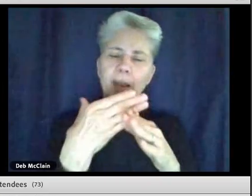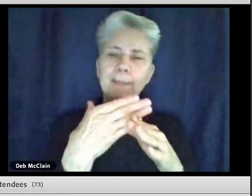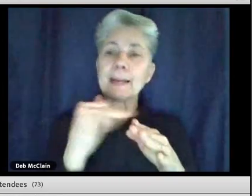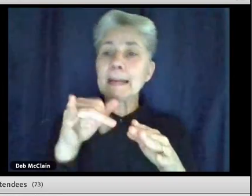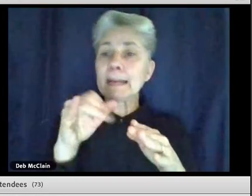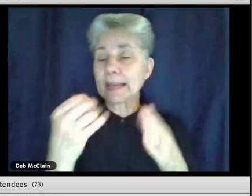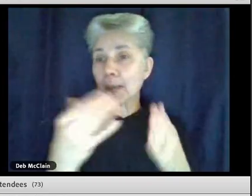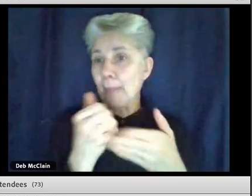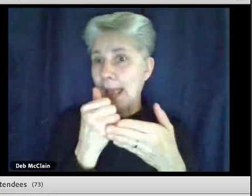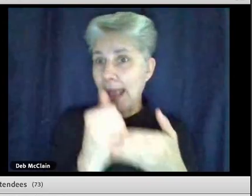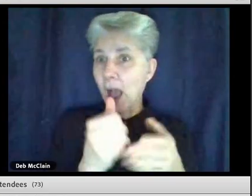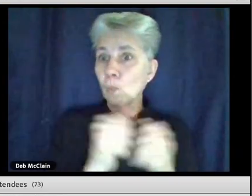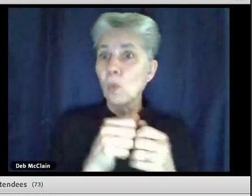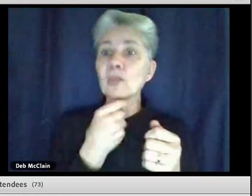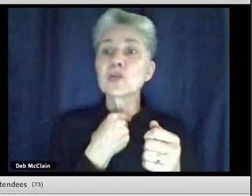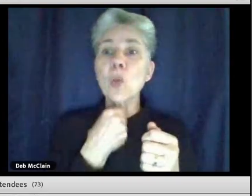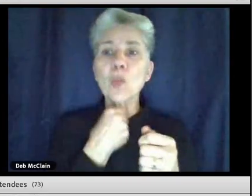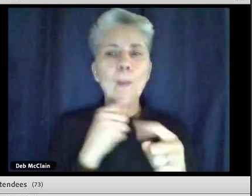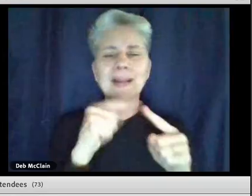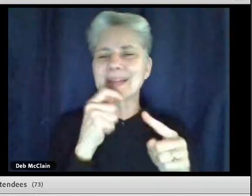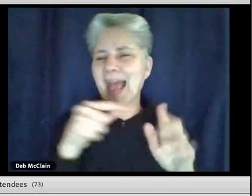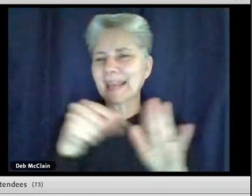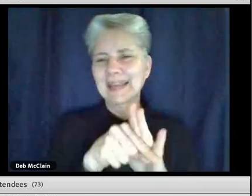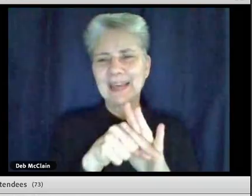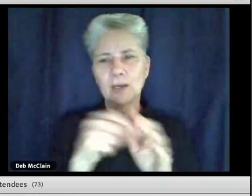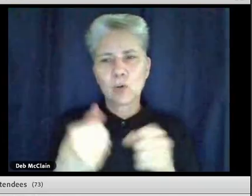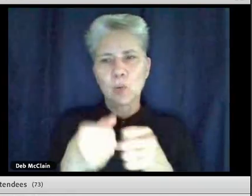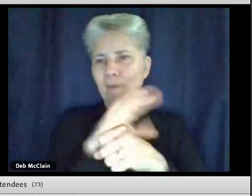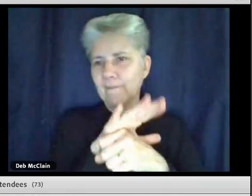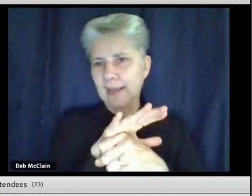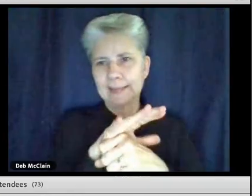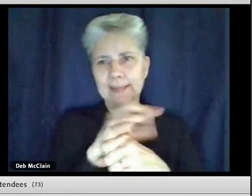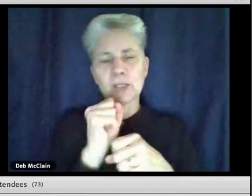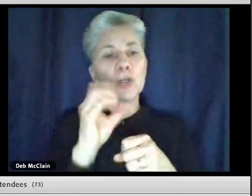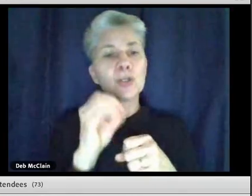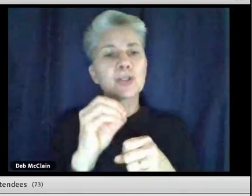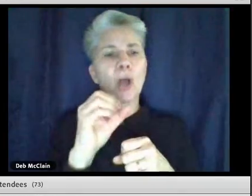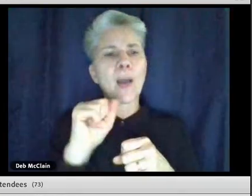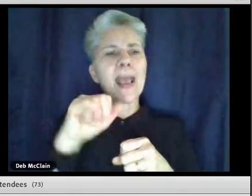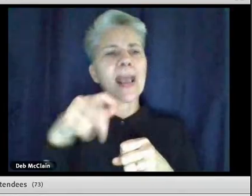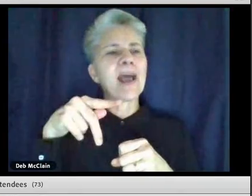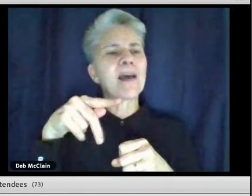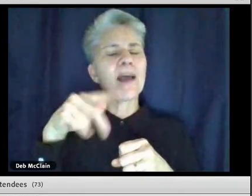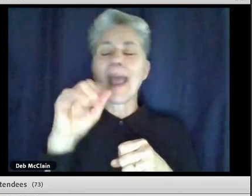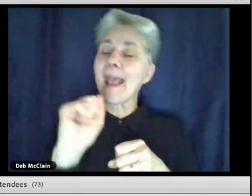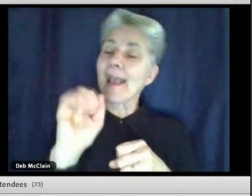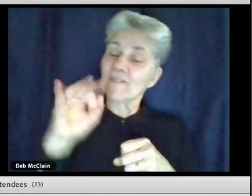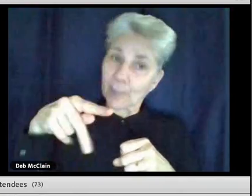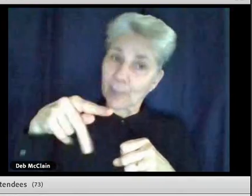So this is a graphic that's been shared, and, yes, it might help with your sore throat, but it's not going to kill COVID-19,